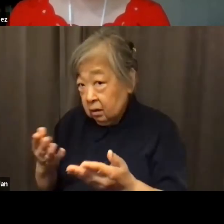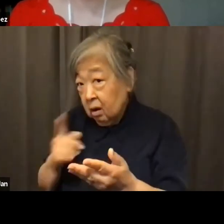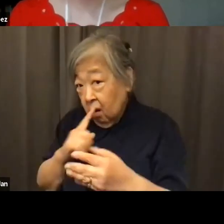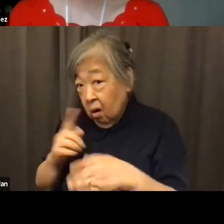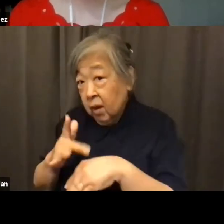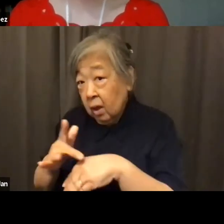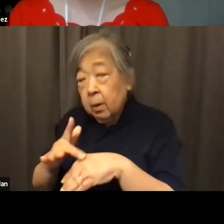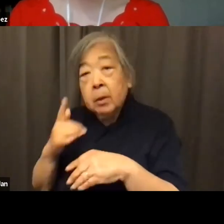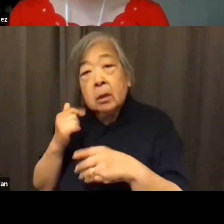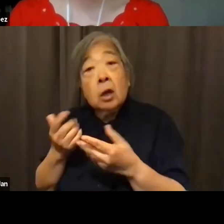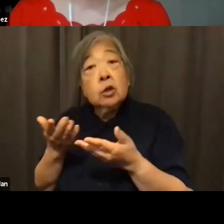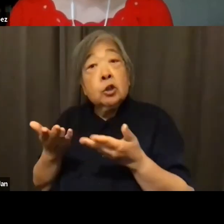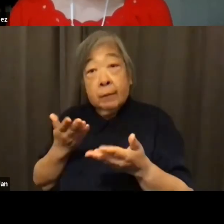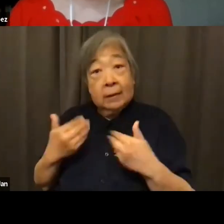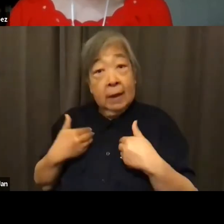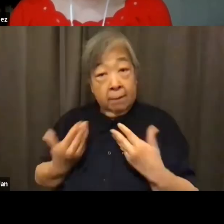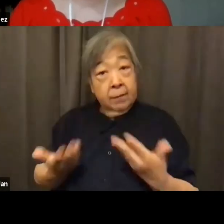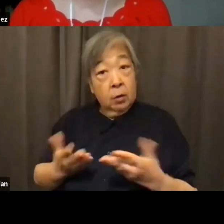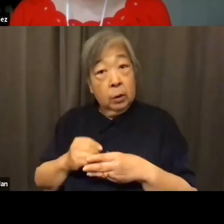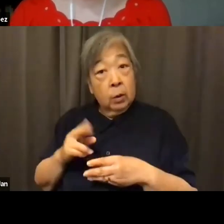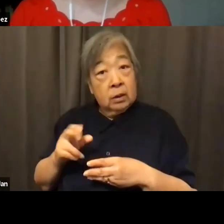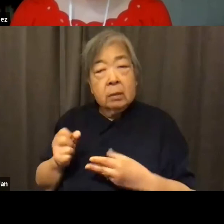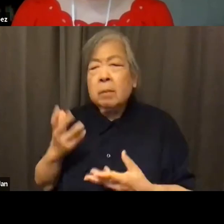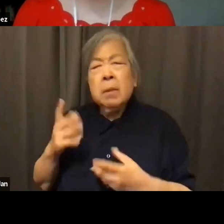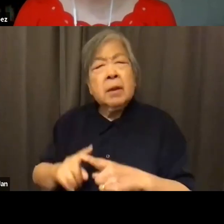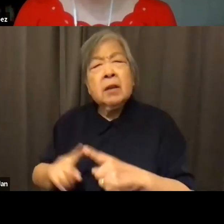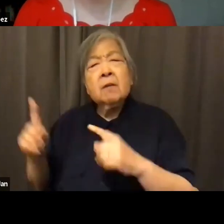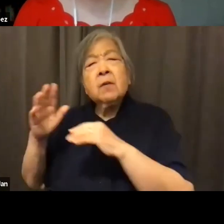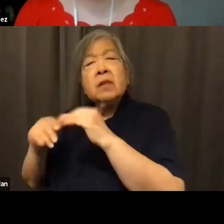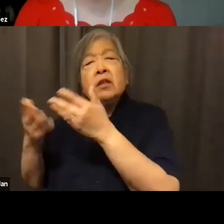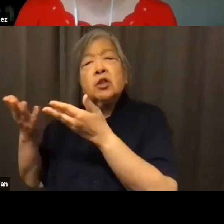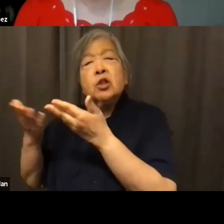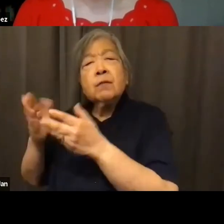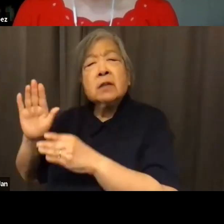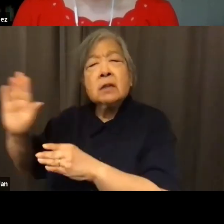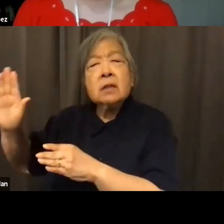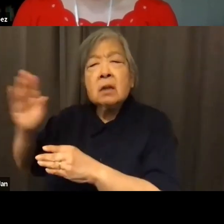are available in the United States may be different than those in their home countries,